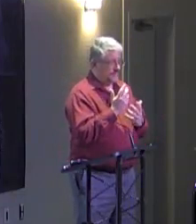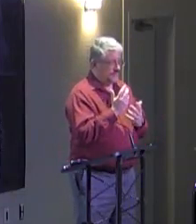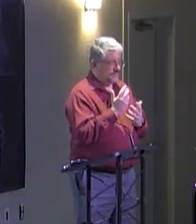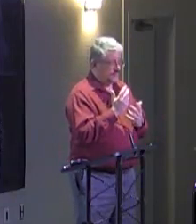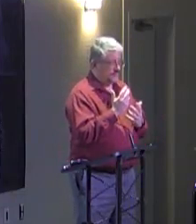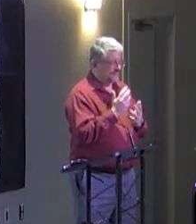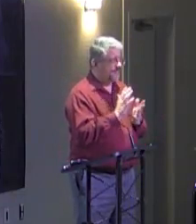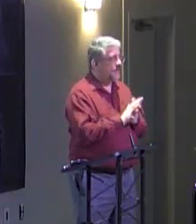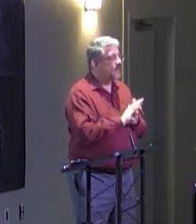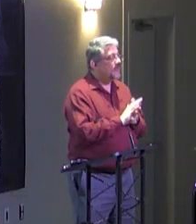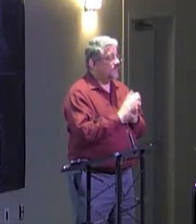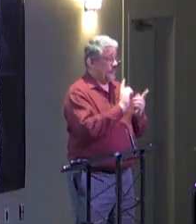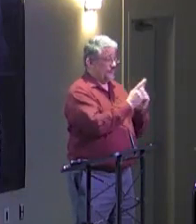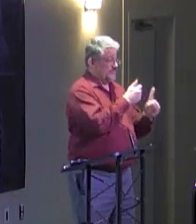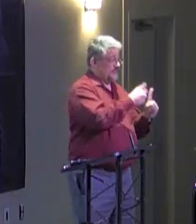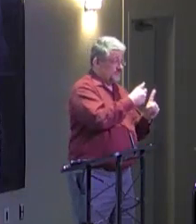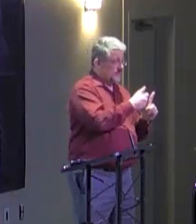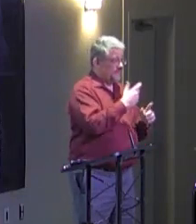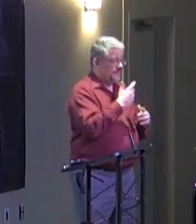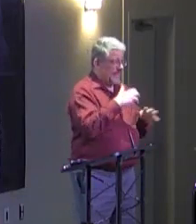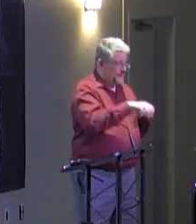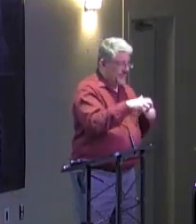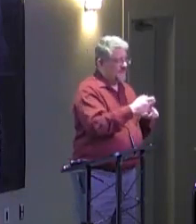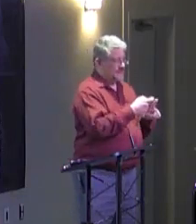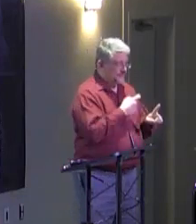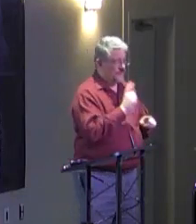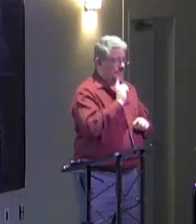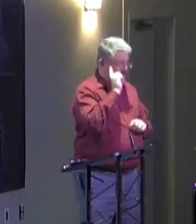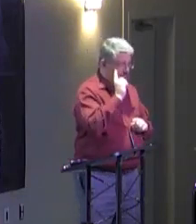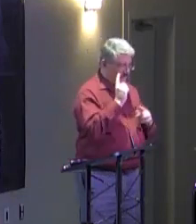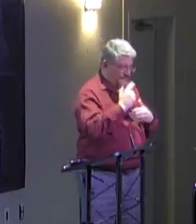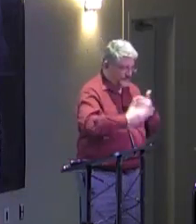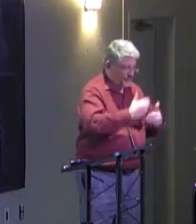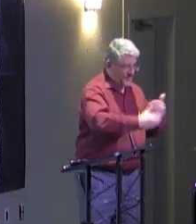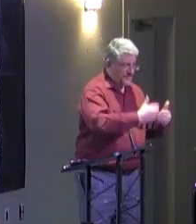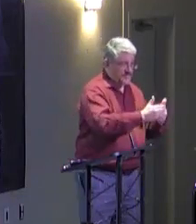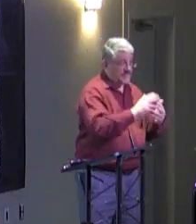The resources are developed in a sign language.